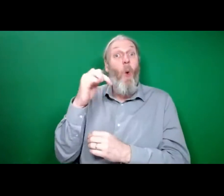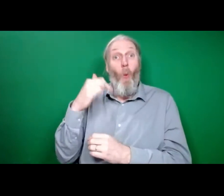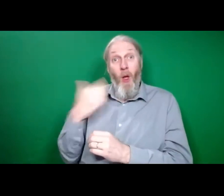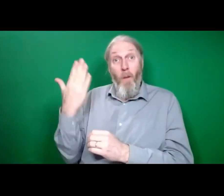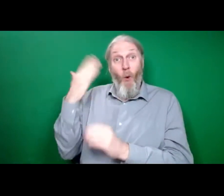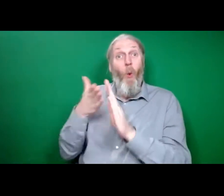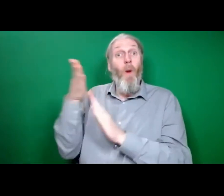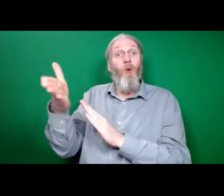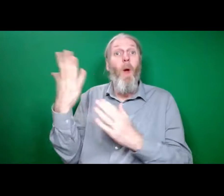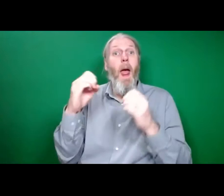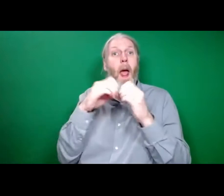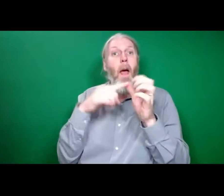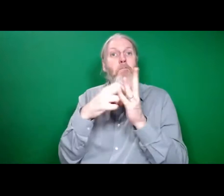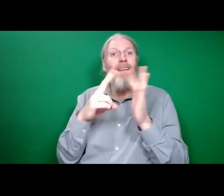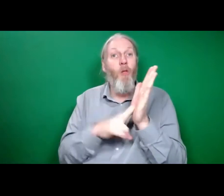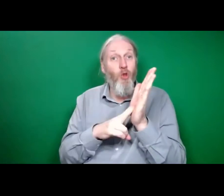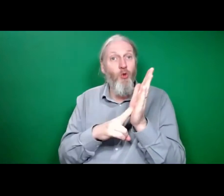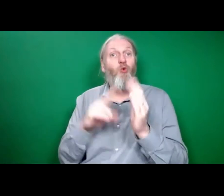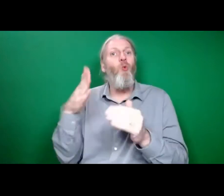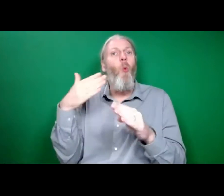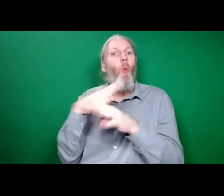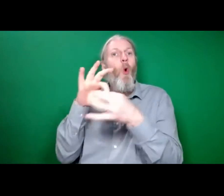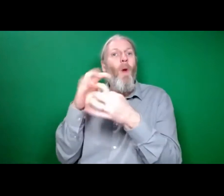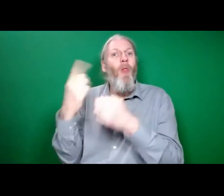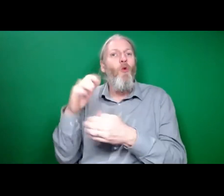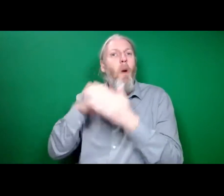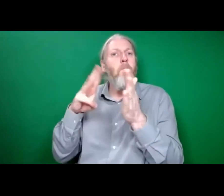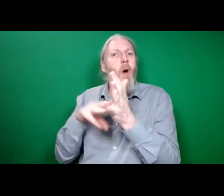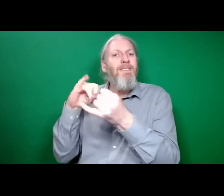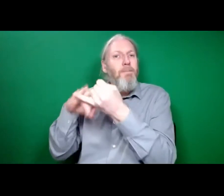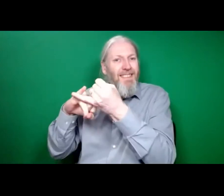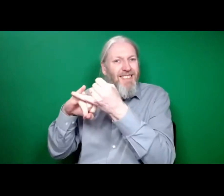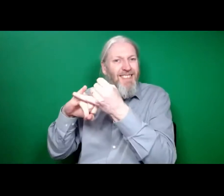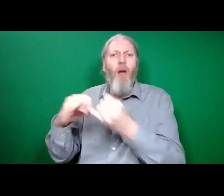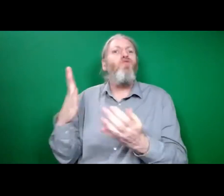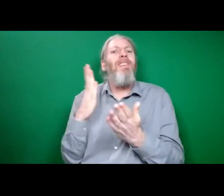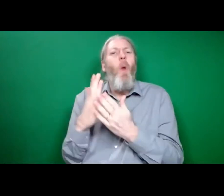They are not our enemy. If anything, they are meant to be our allies. If we